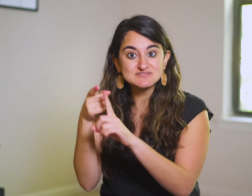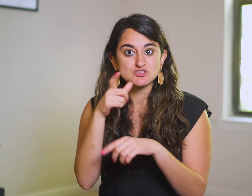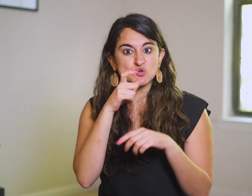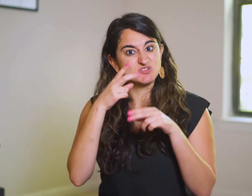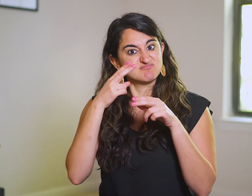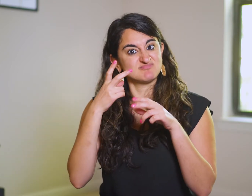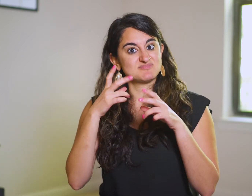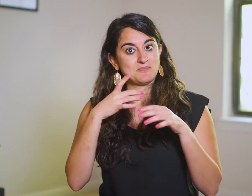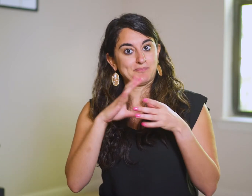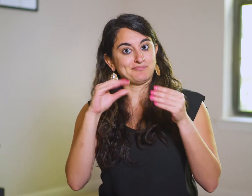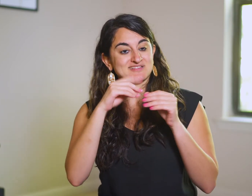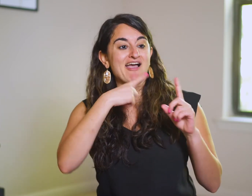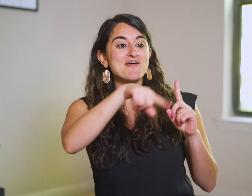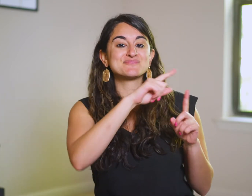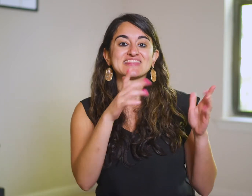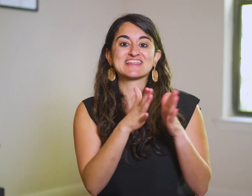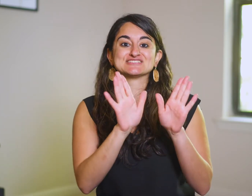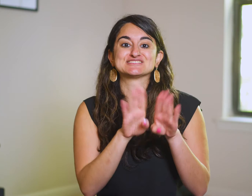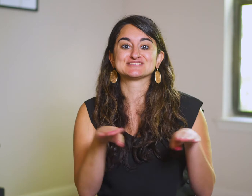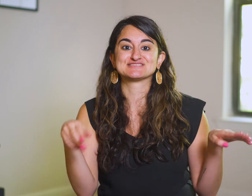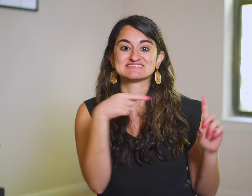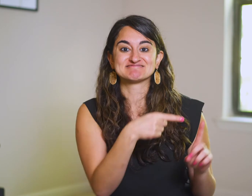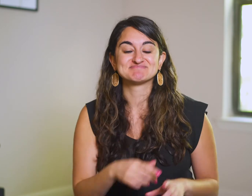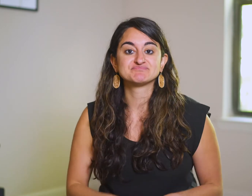who keeps referring to them as little children.